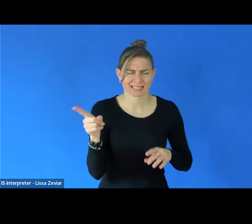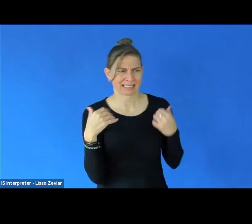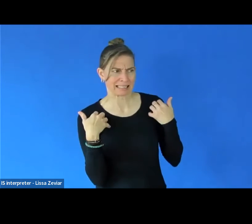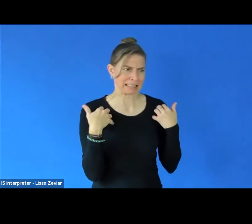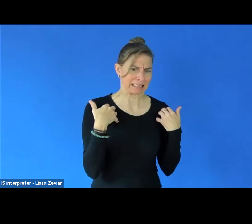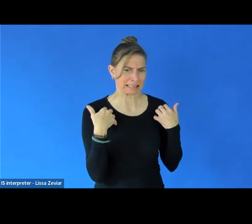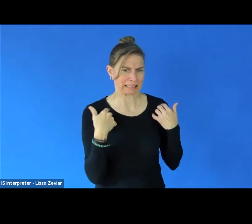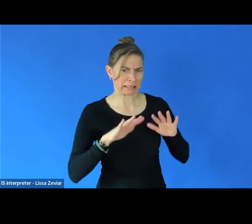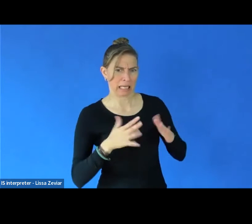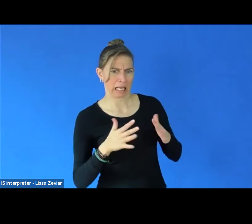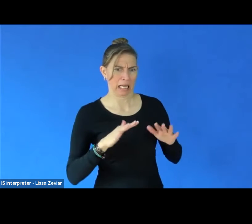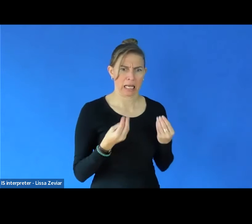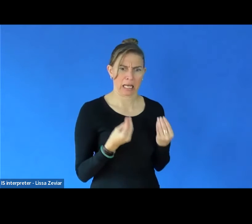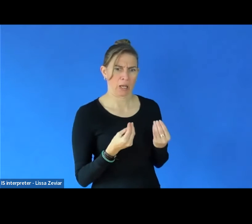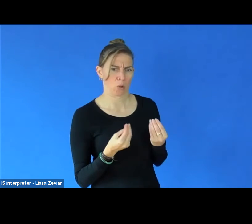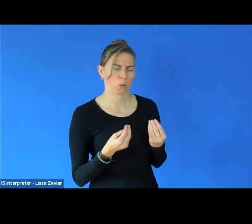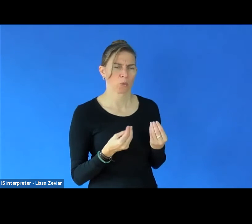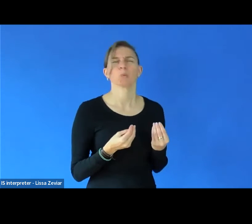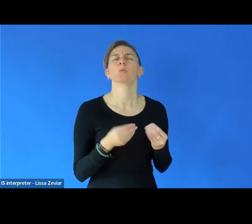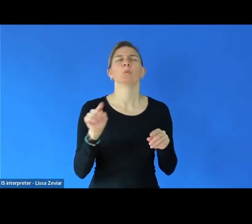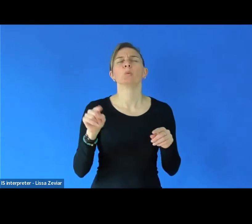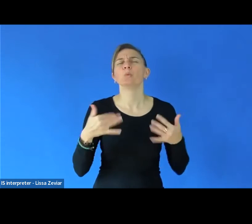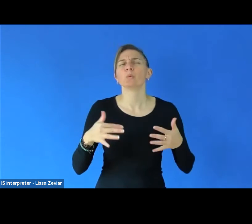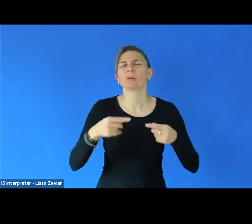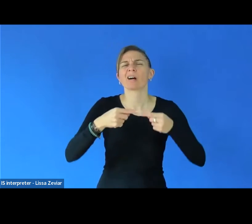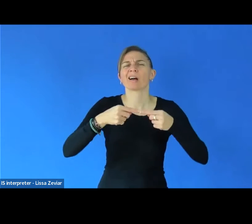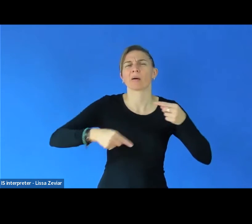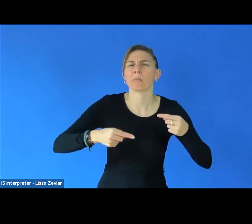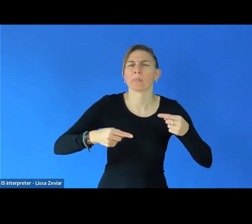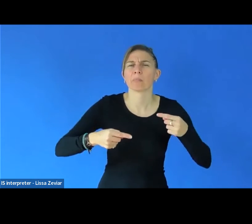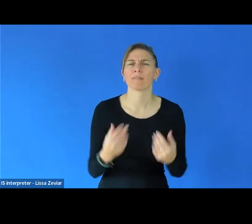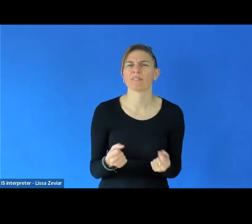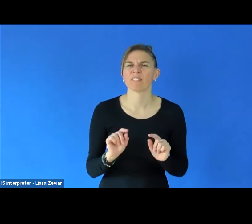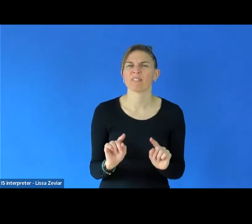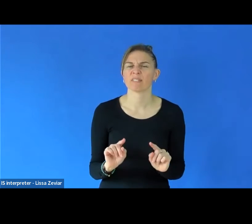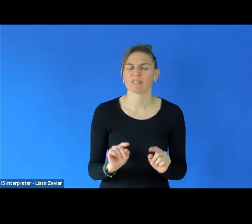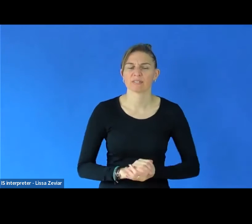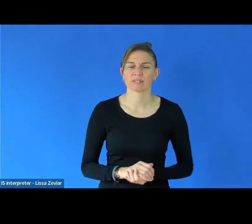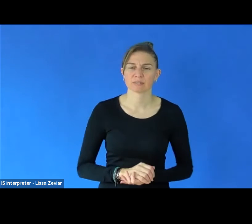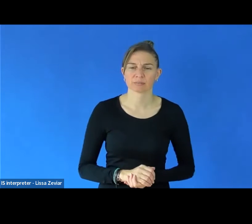So there is a gap that they still don't know actually how to accommodate them.